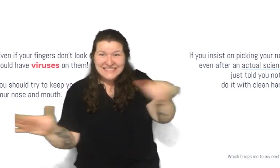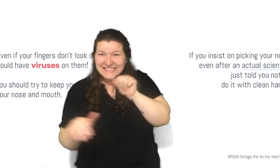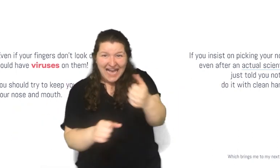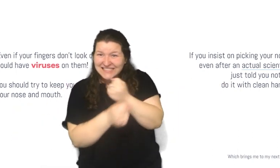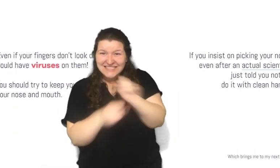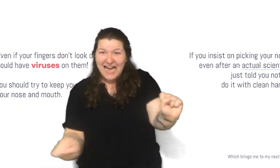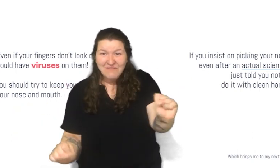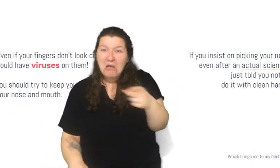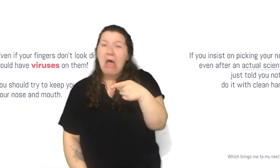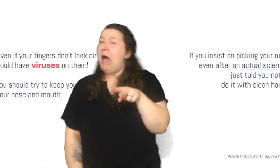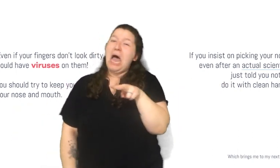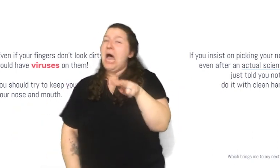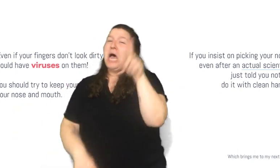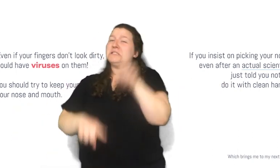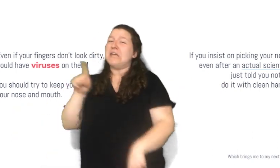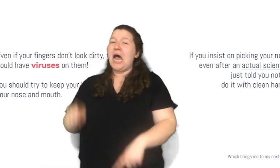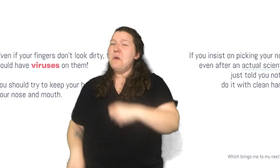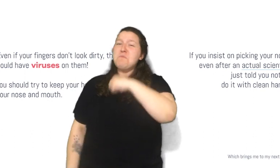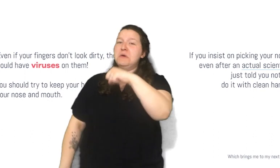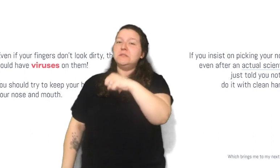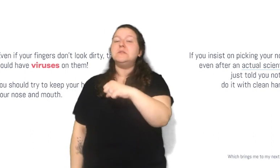do it with clean hands.